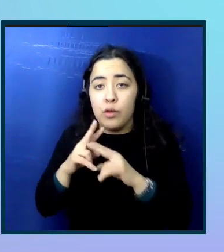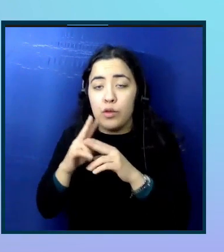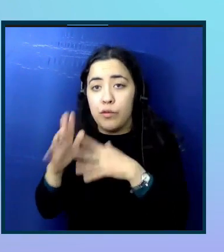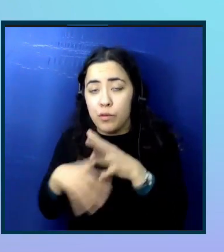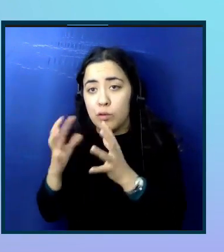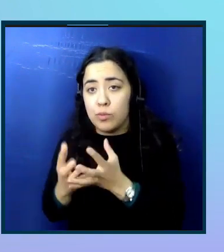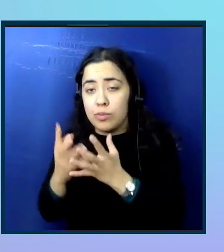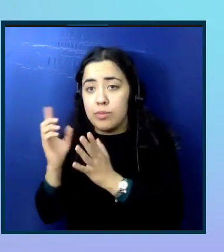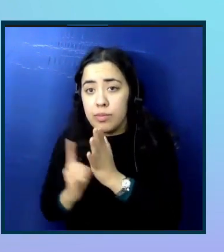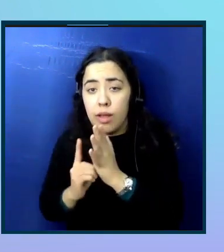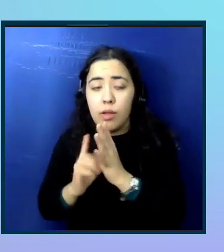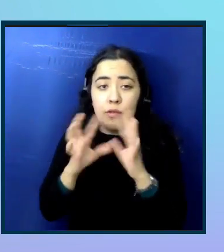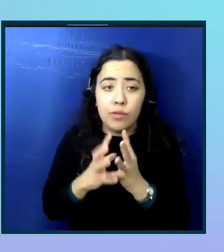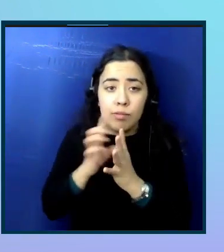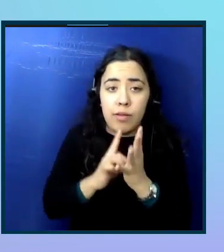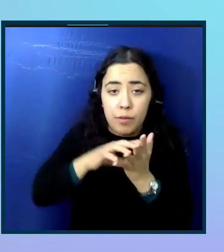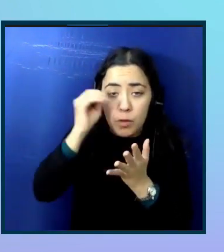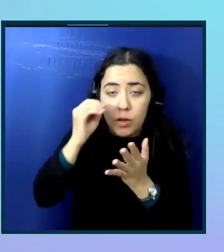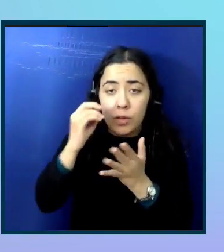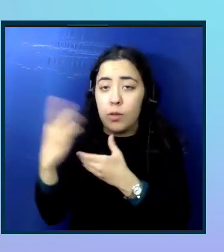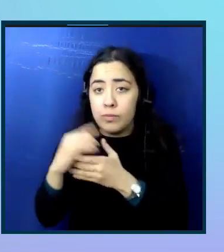or Inclusive Design. Do you have any good resources